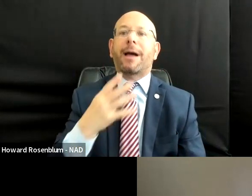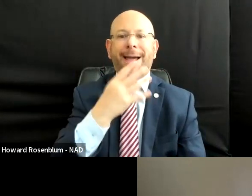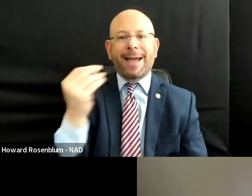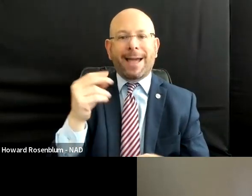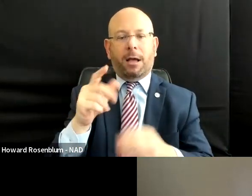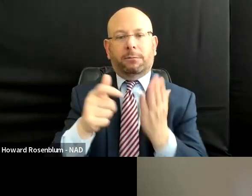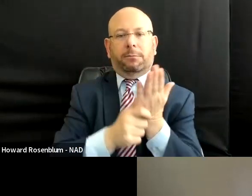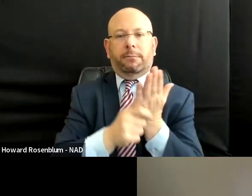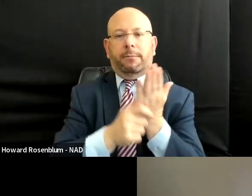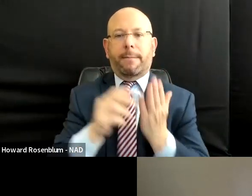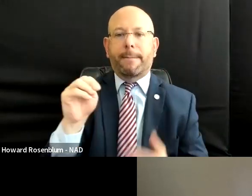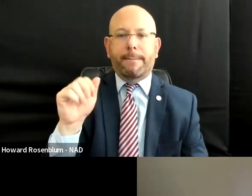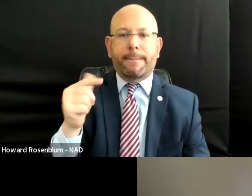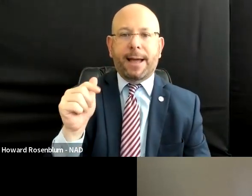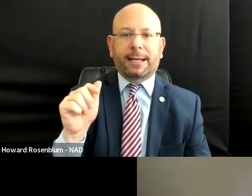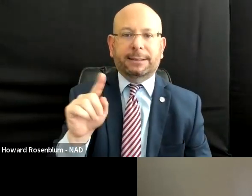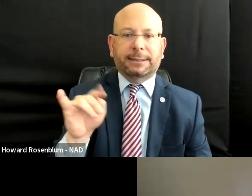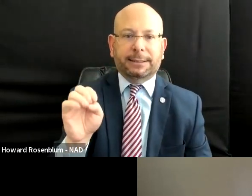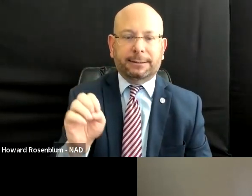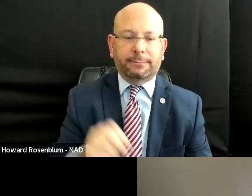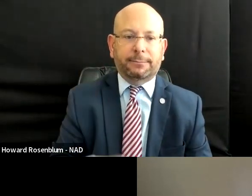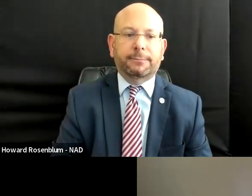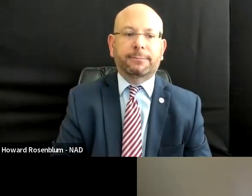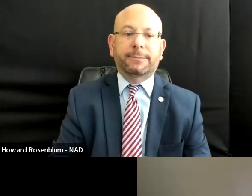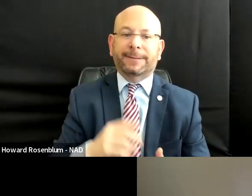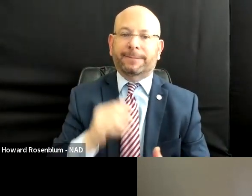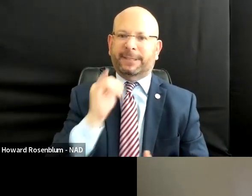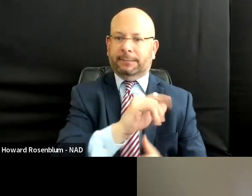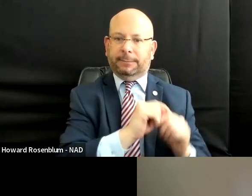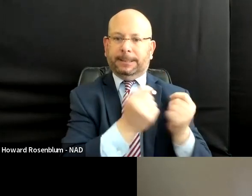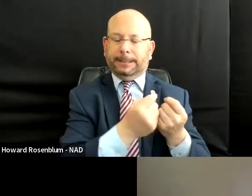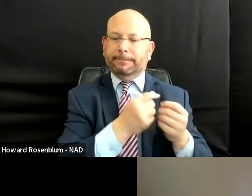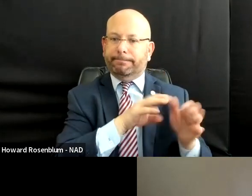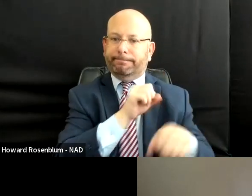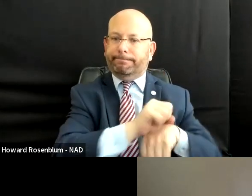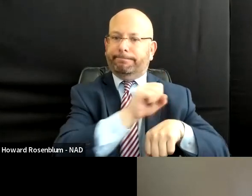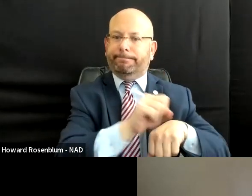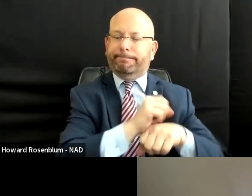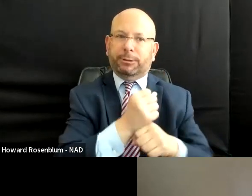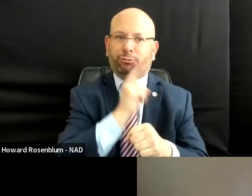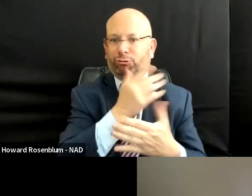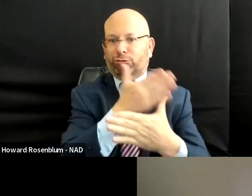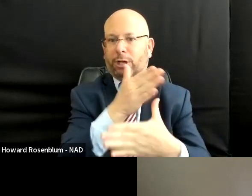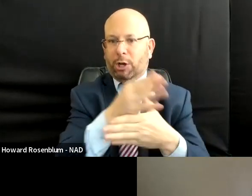community. We have this through website, through research, through Facebook, through